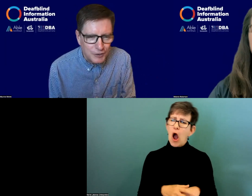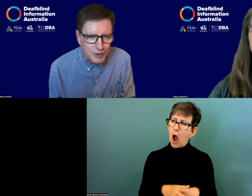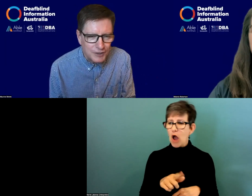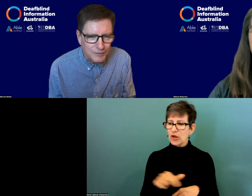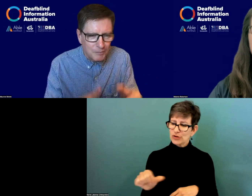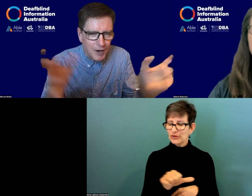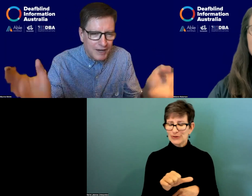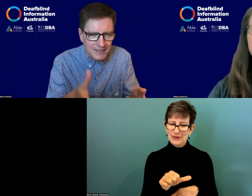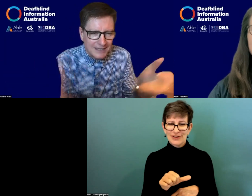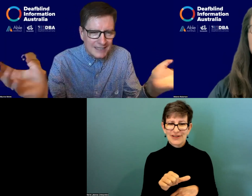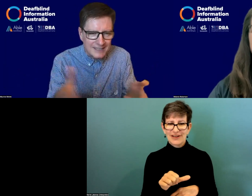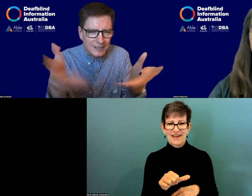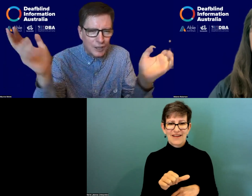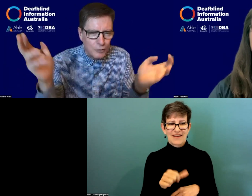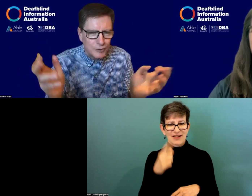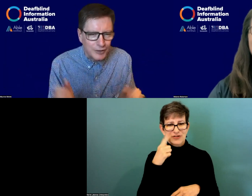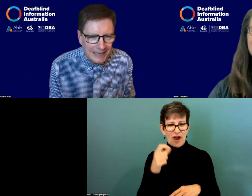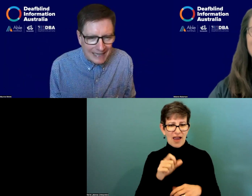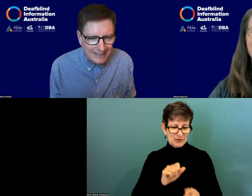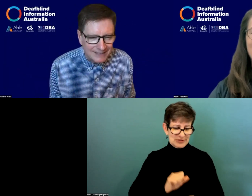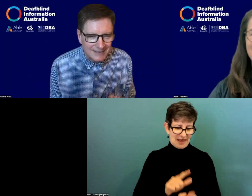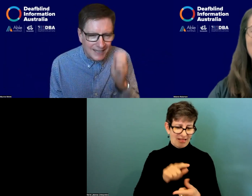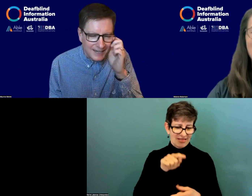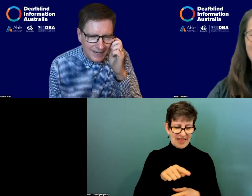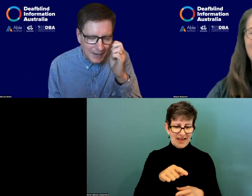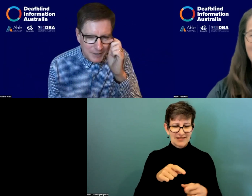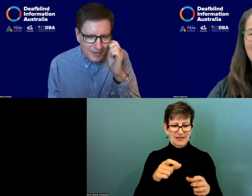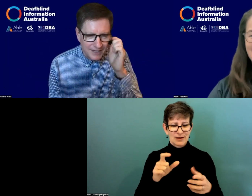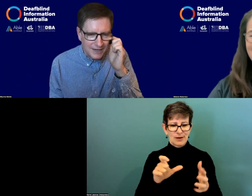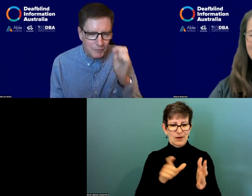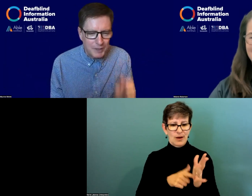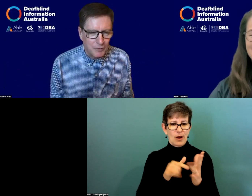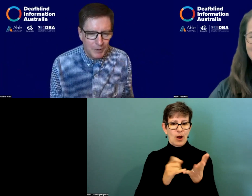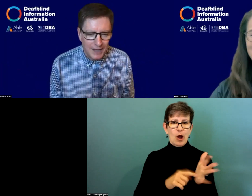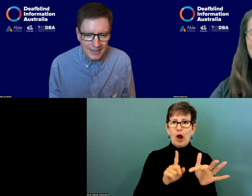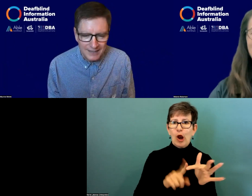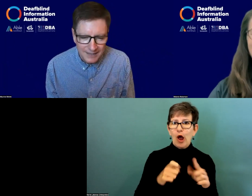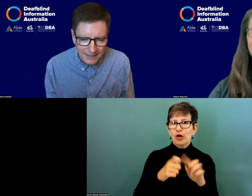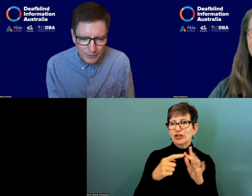You should market this closure kit and sell it on Amazon and everybody will buy it.